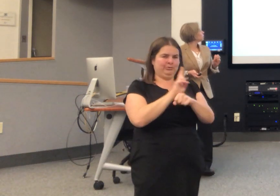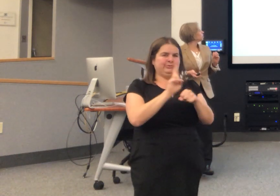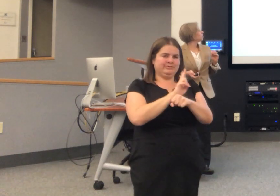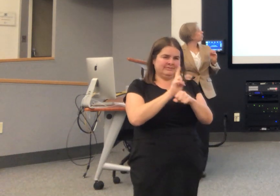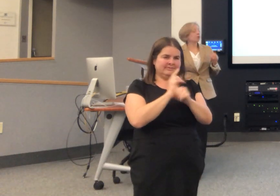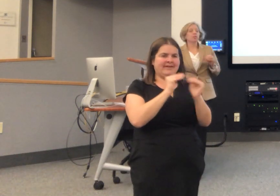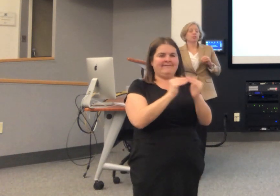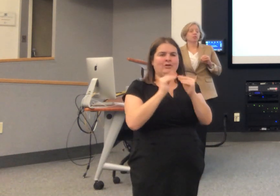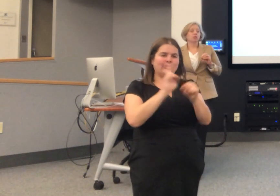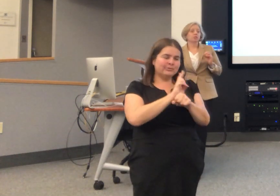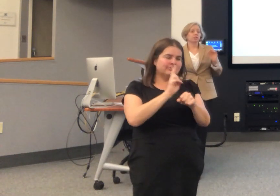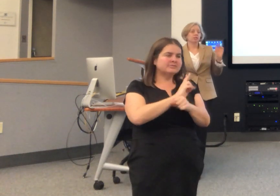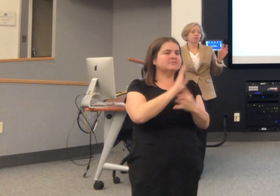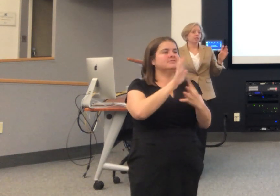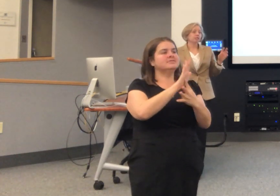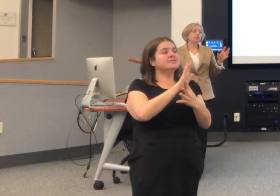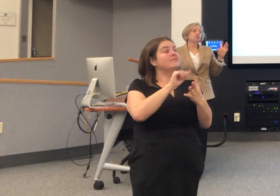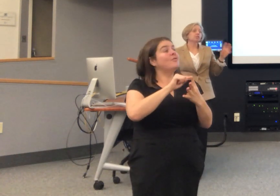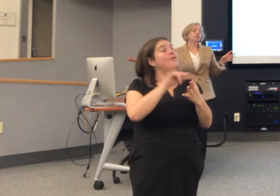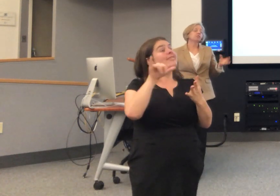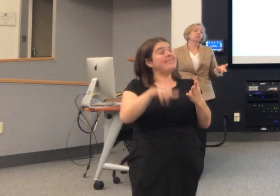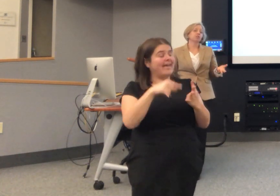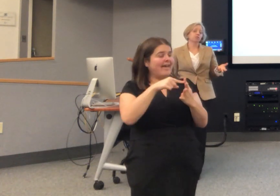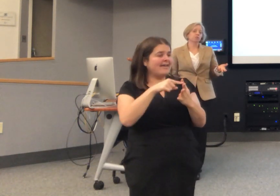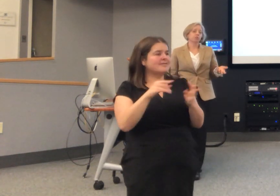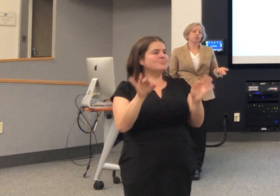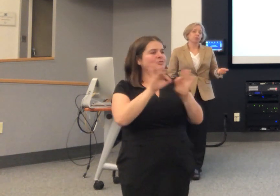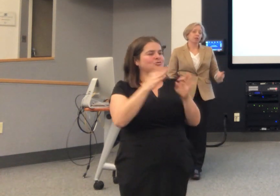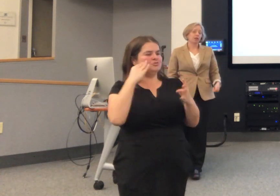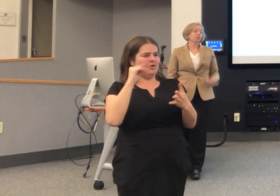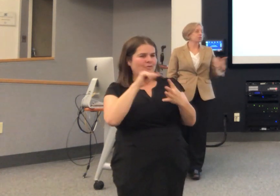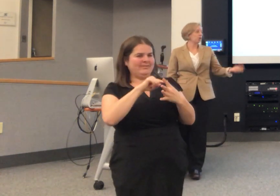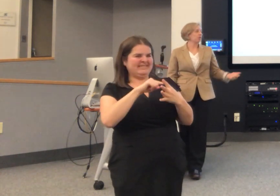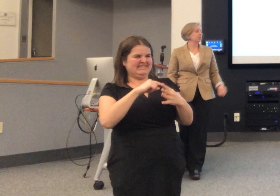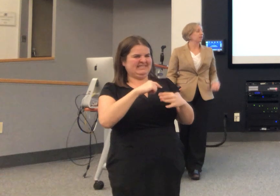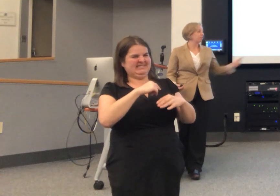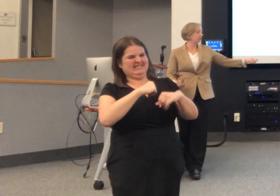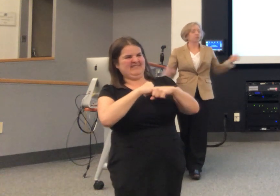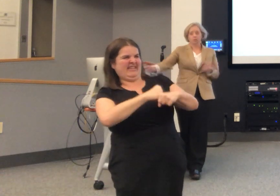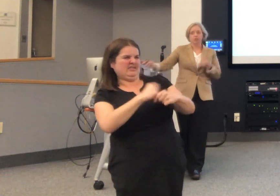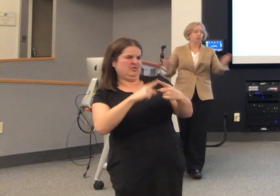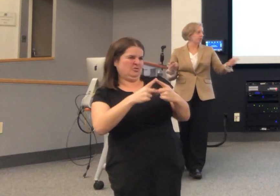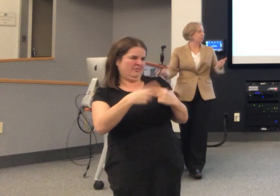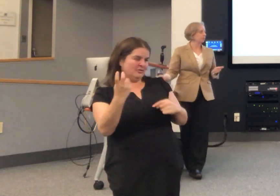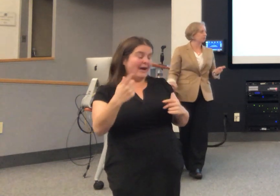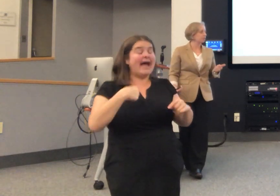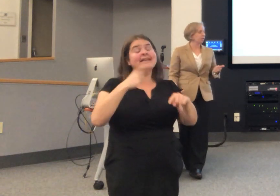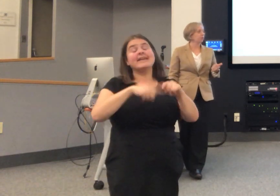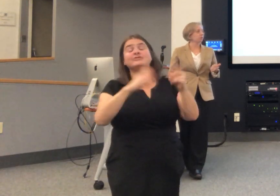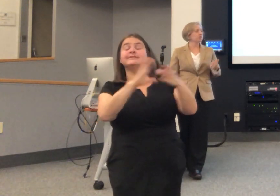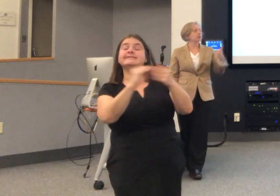So important to know is, like these others, it's a defense to infringement. I don't just walk around saying, fair use, fair use, I'm doing this as fair use.